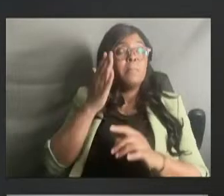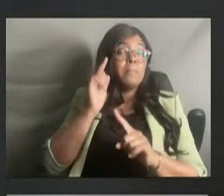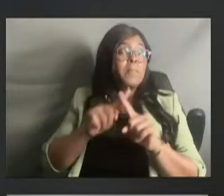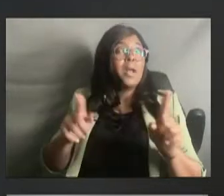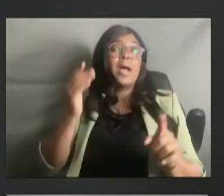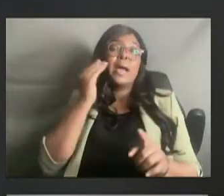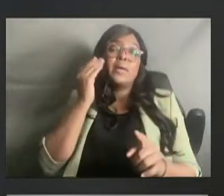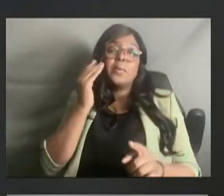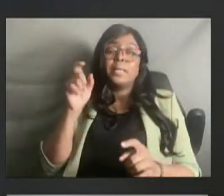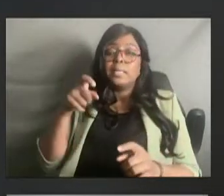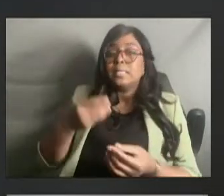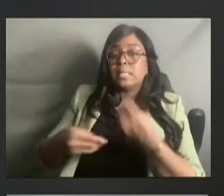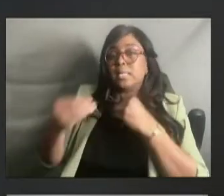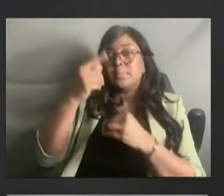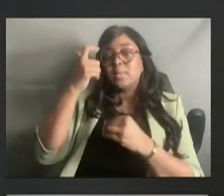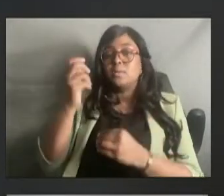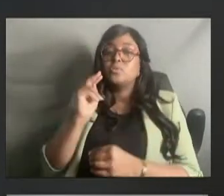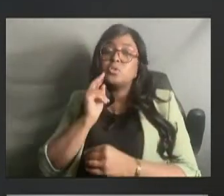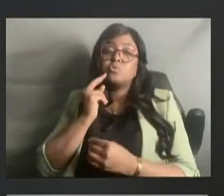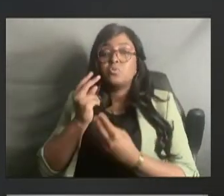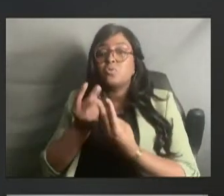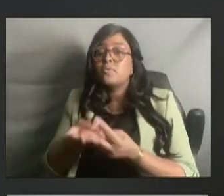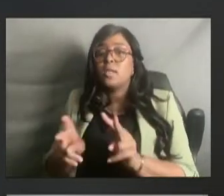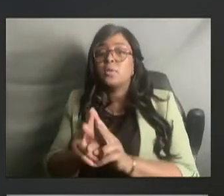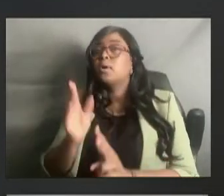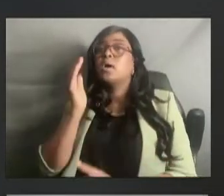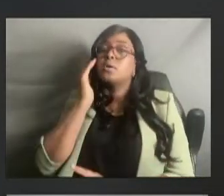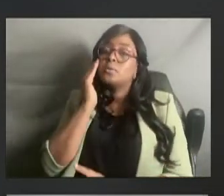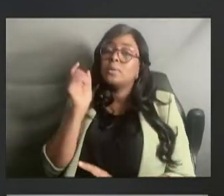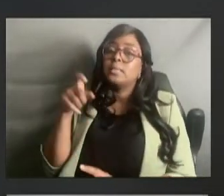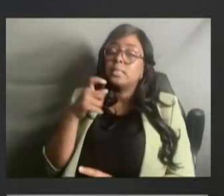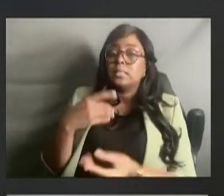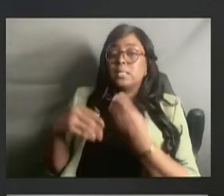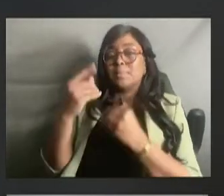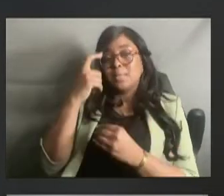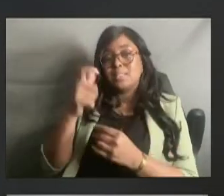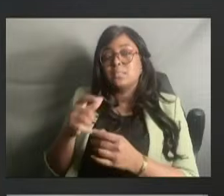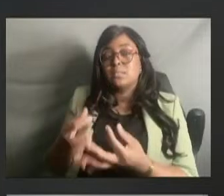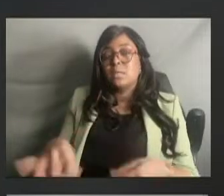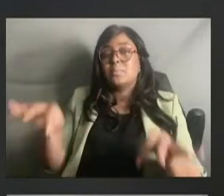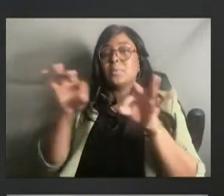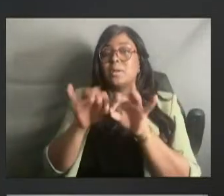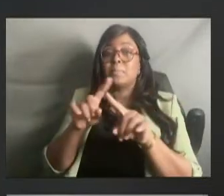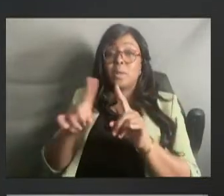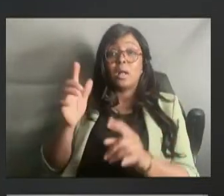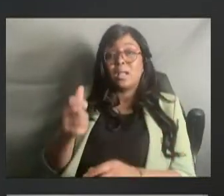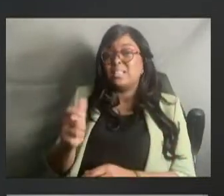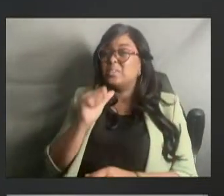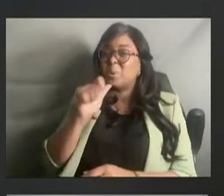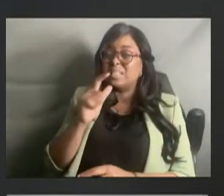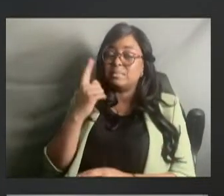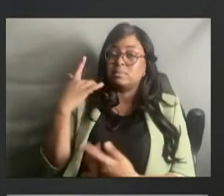list, and it is something that I know I need to eat because of the nutritional value. I know I